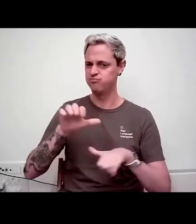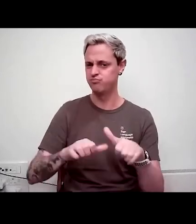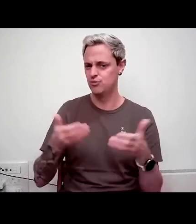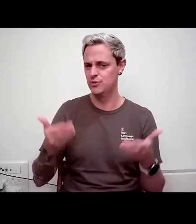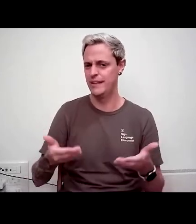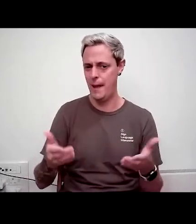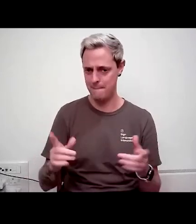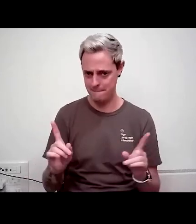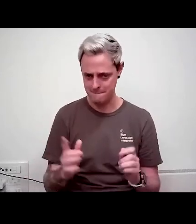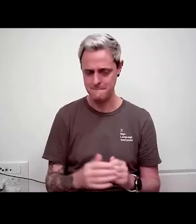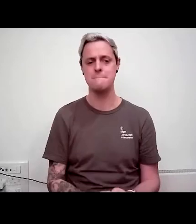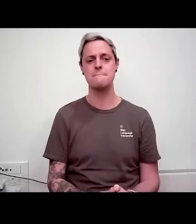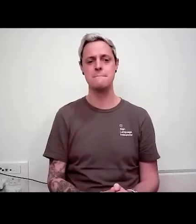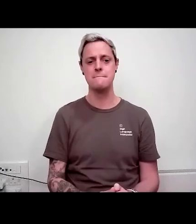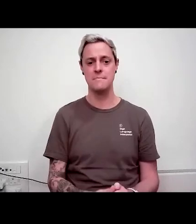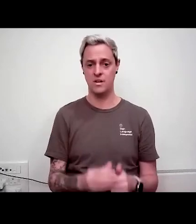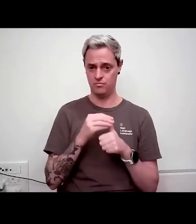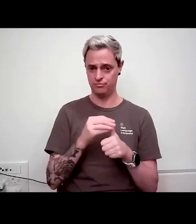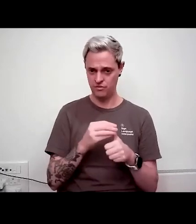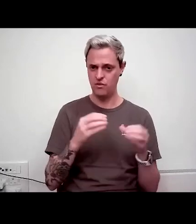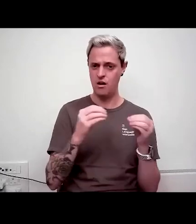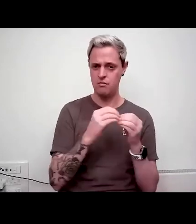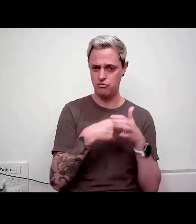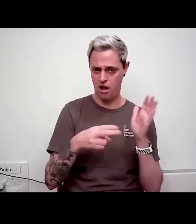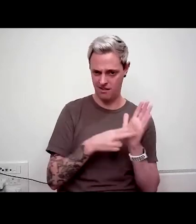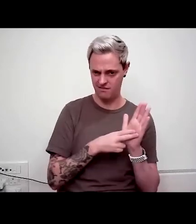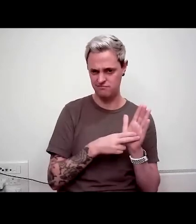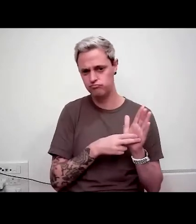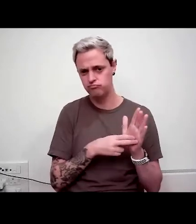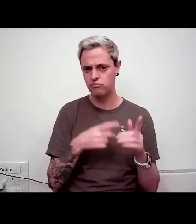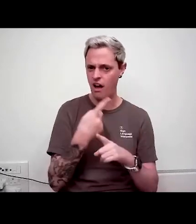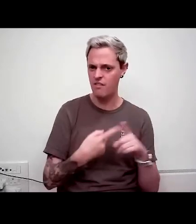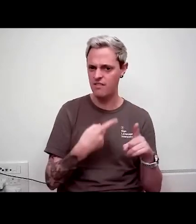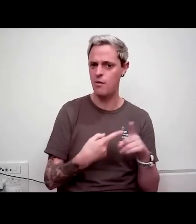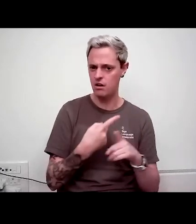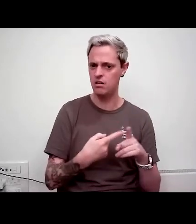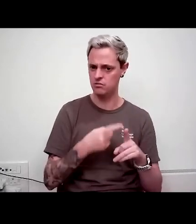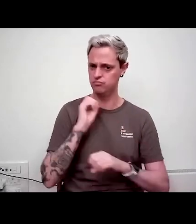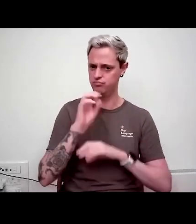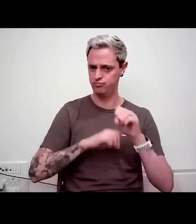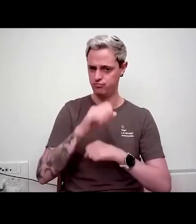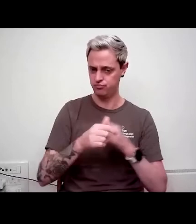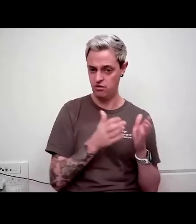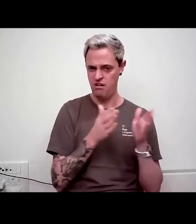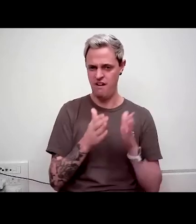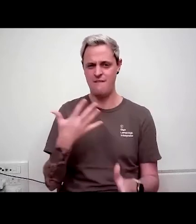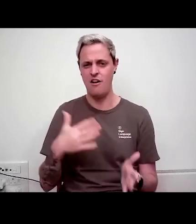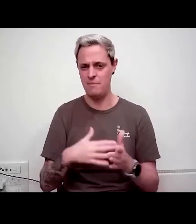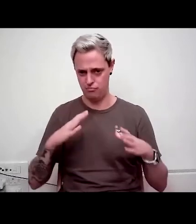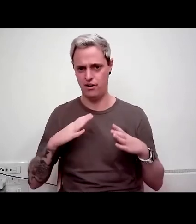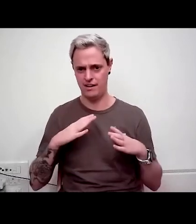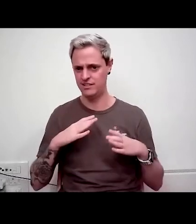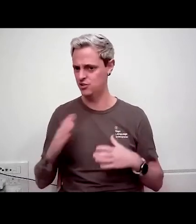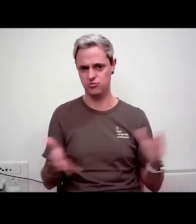We'll hear firstly from Brian and for about 30 minutes and then we'll take a five-minute screen break.